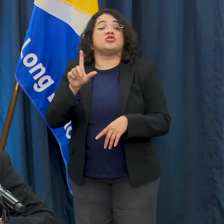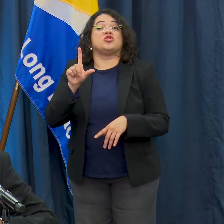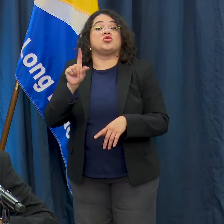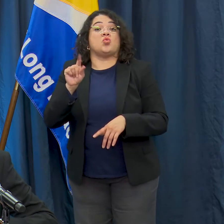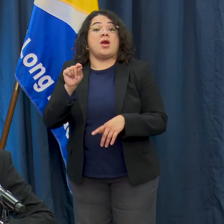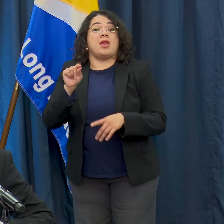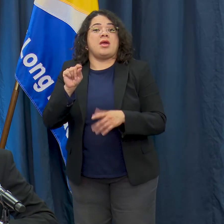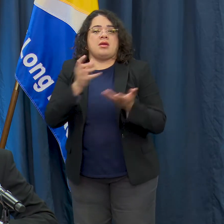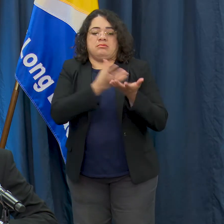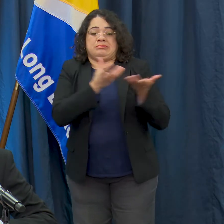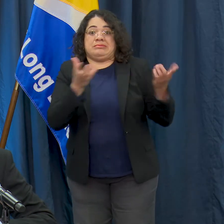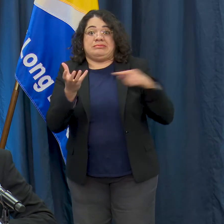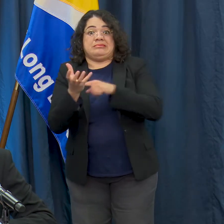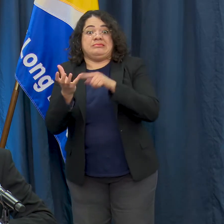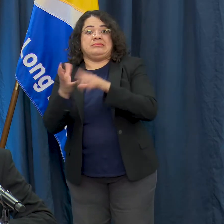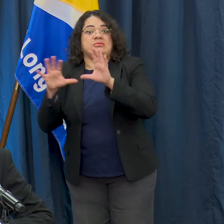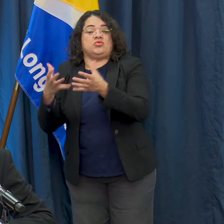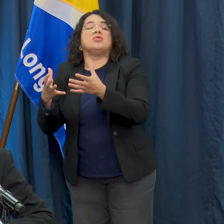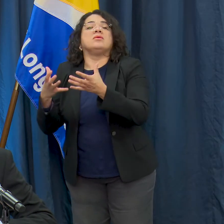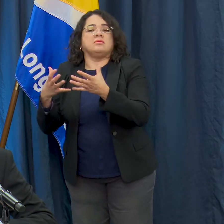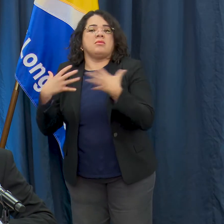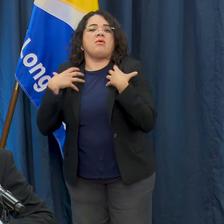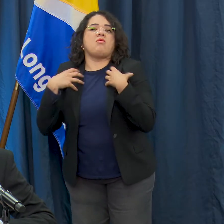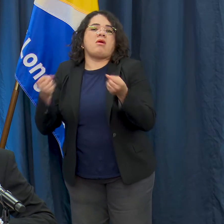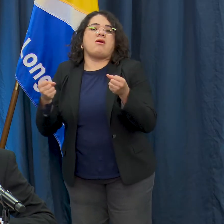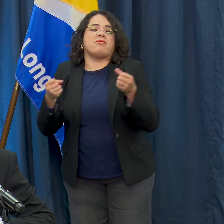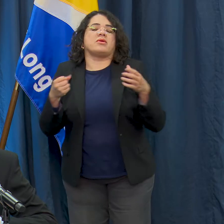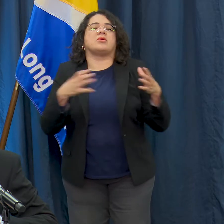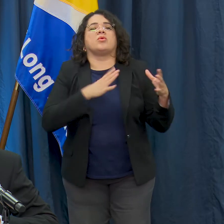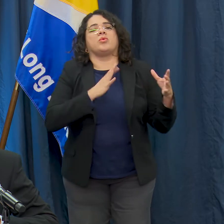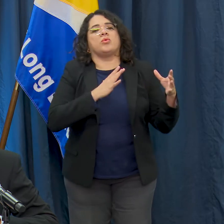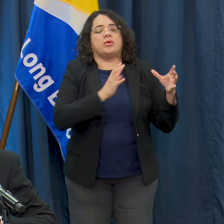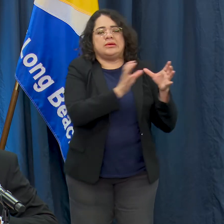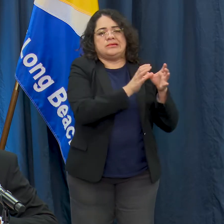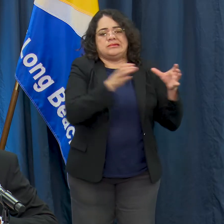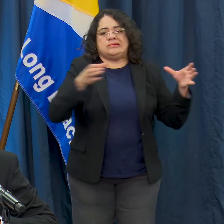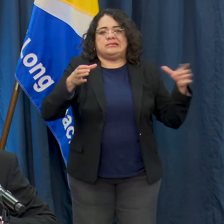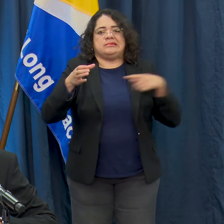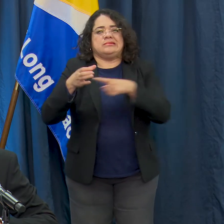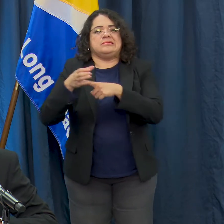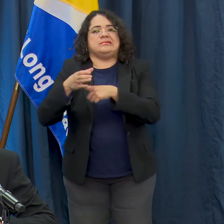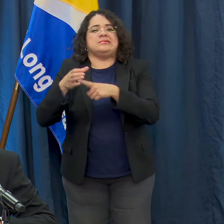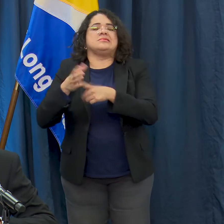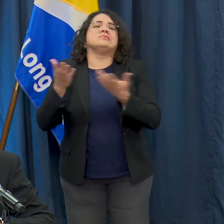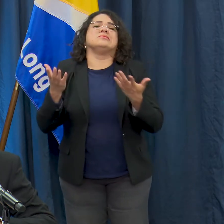good sign but we're always hoping for more and more folks to recover, the sooner the better.